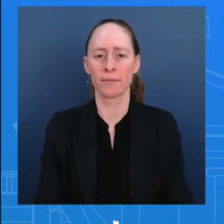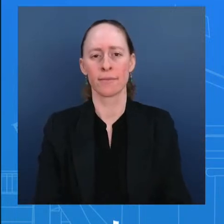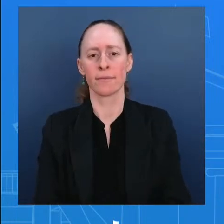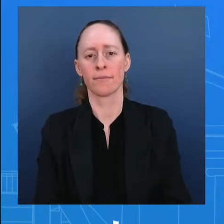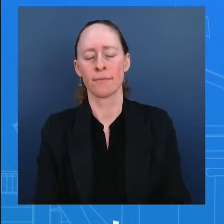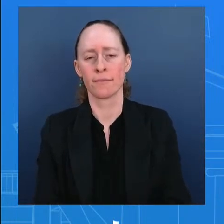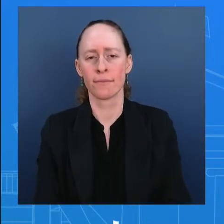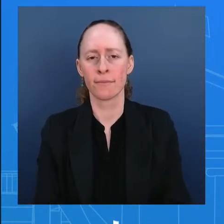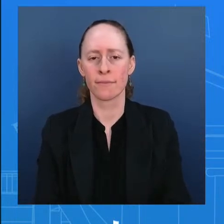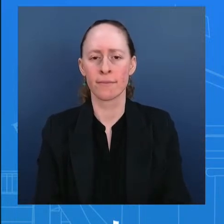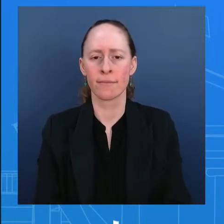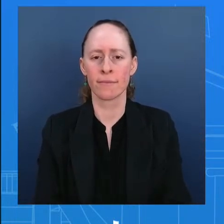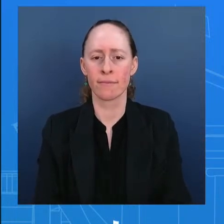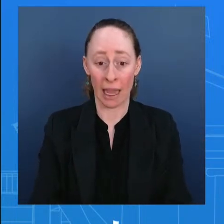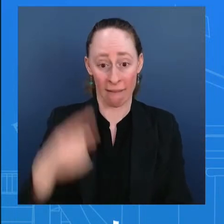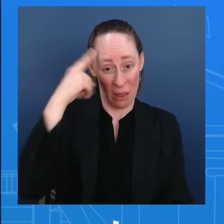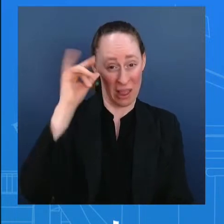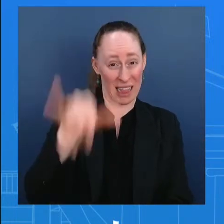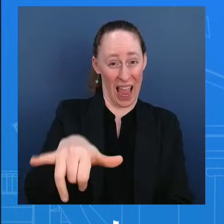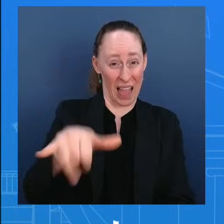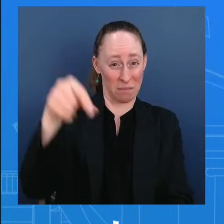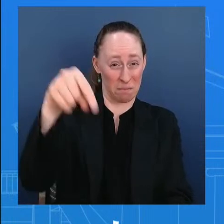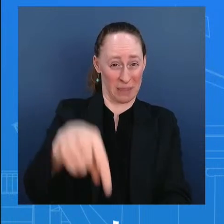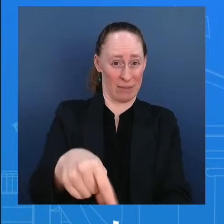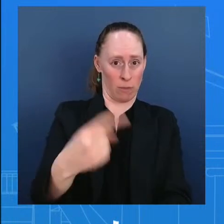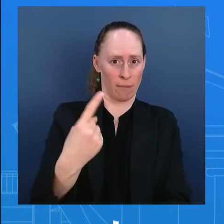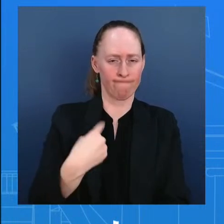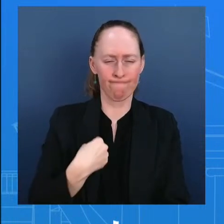on that specific Amnesty situation.